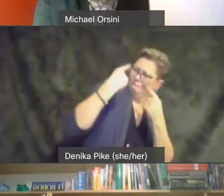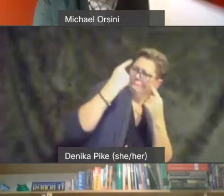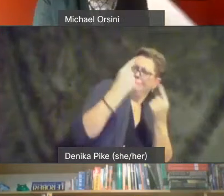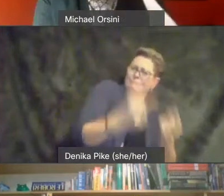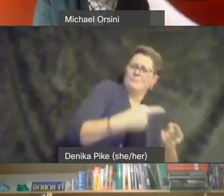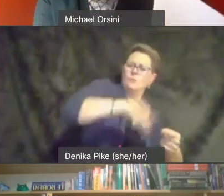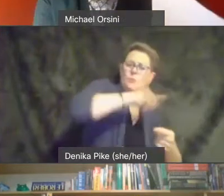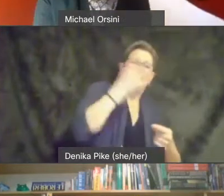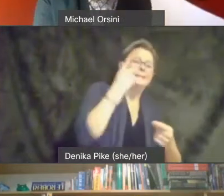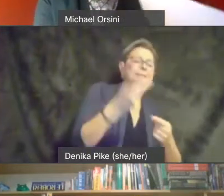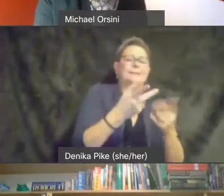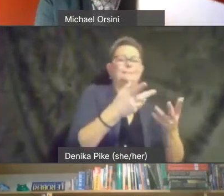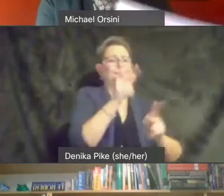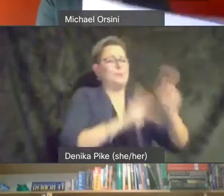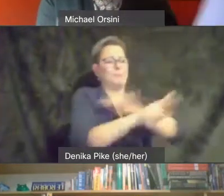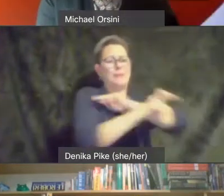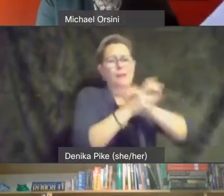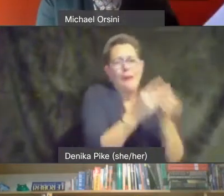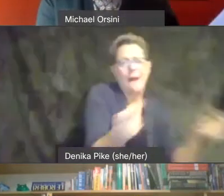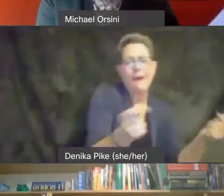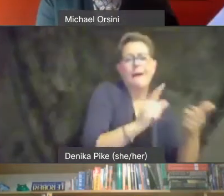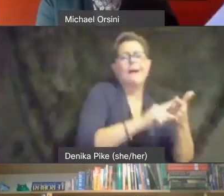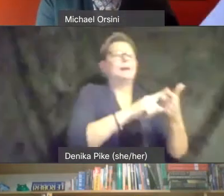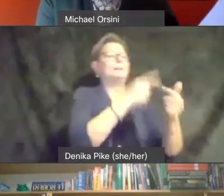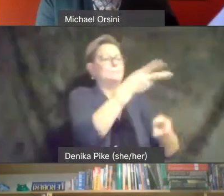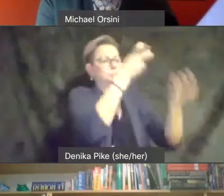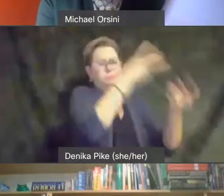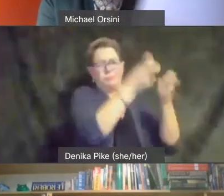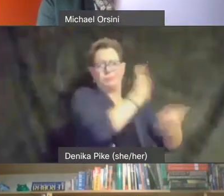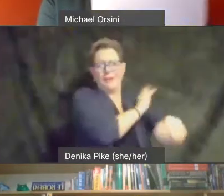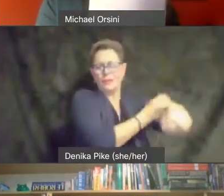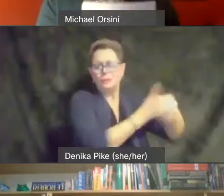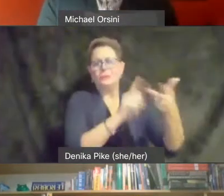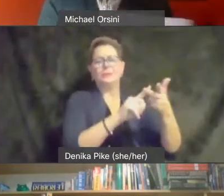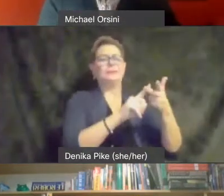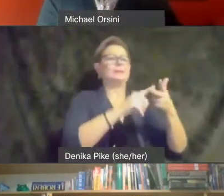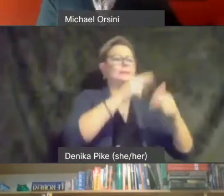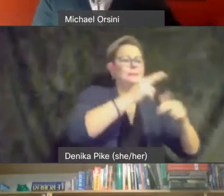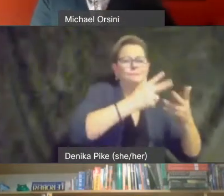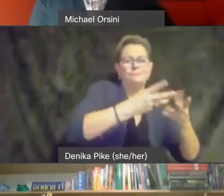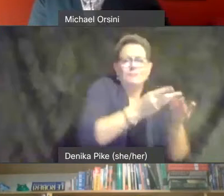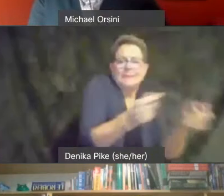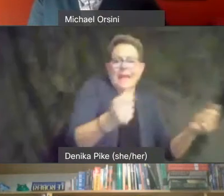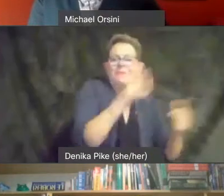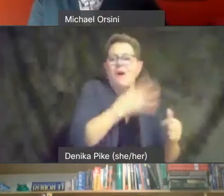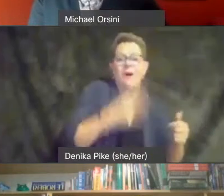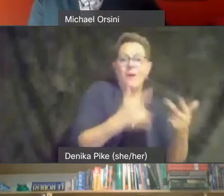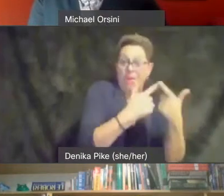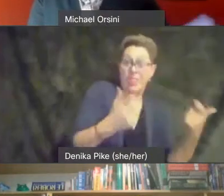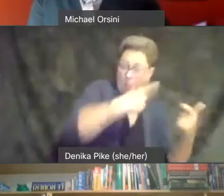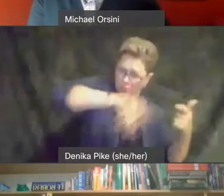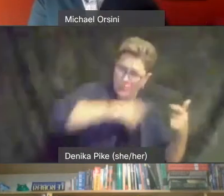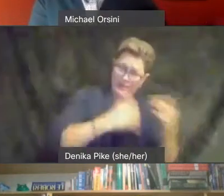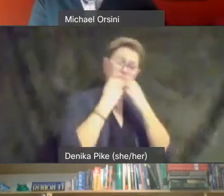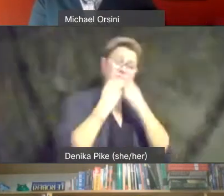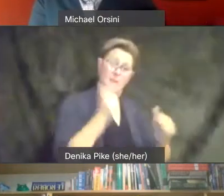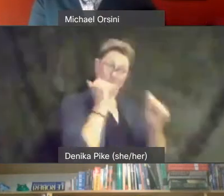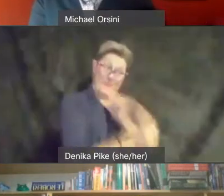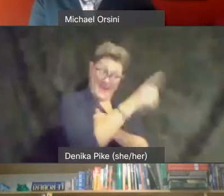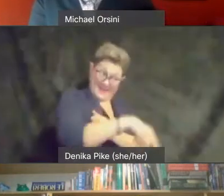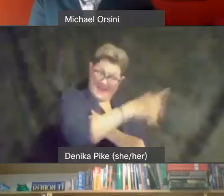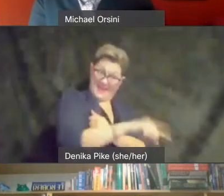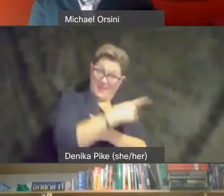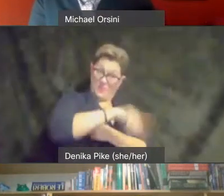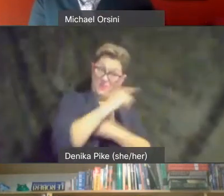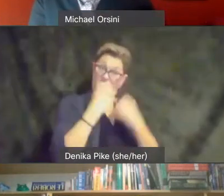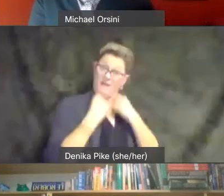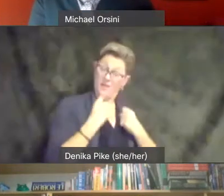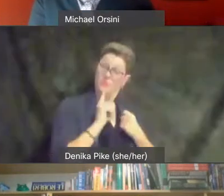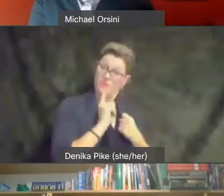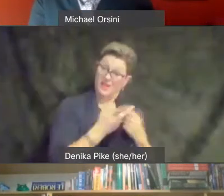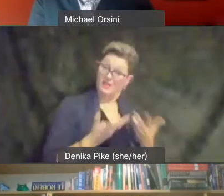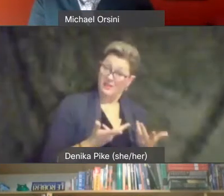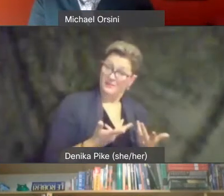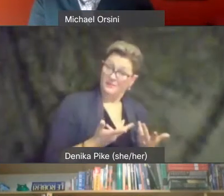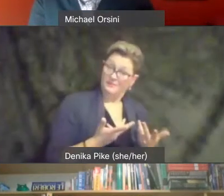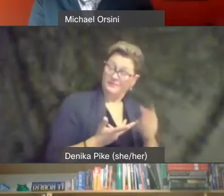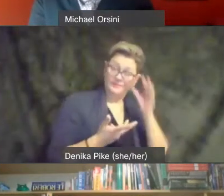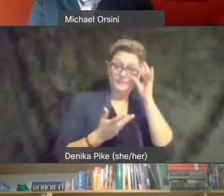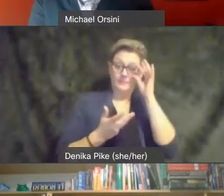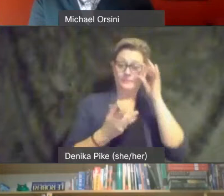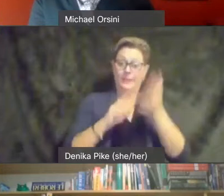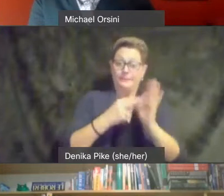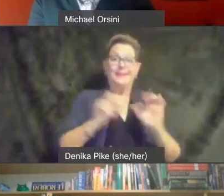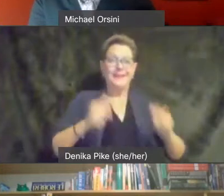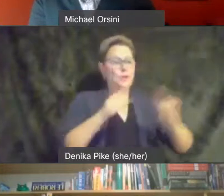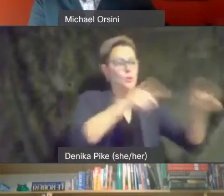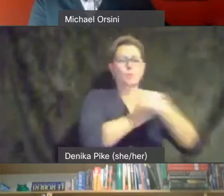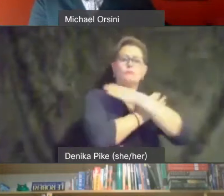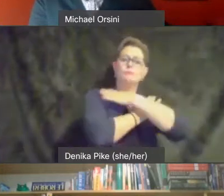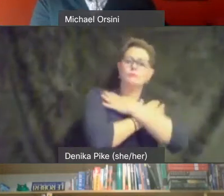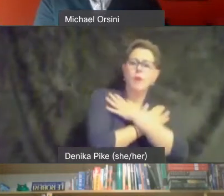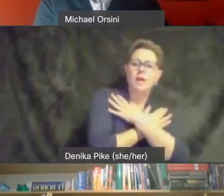Stealing of land through extraction of energy and natural resources or through agriculture do we value them beyond what they provide in those terms? And now with the new extractive resource of tourism and consumption as a place of rest bite and and leisure.